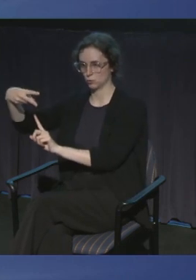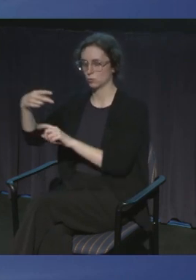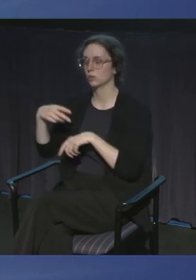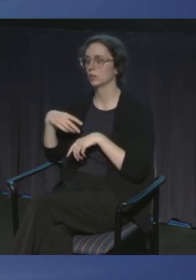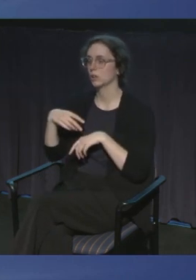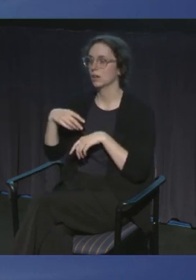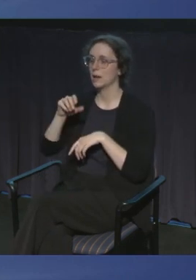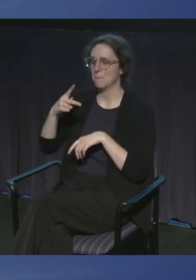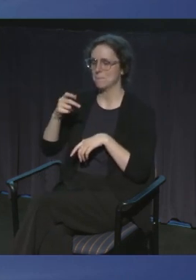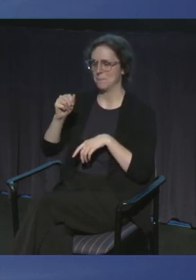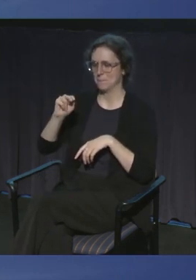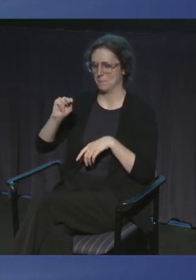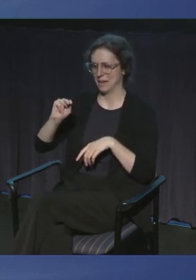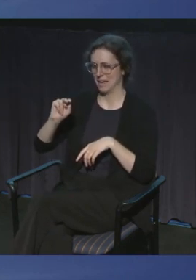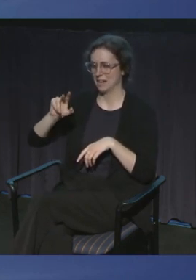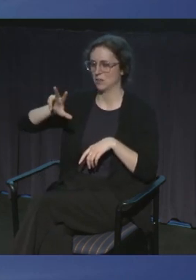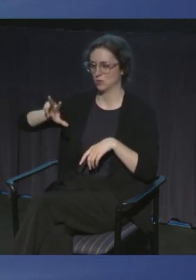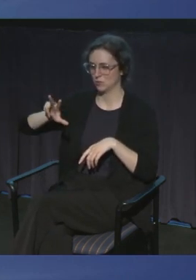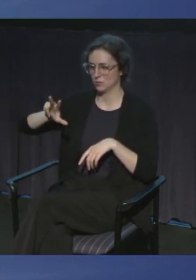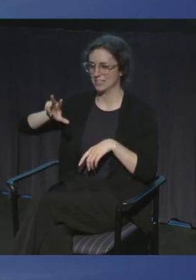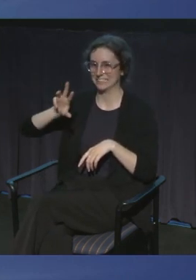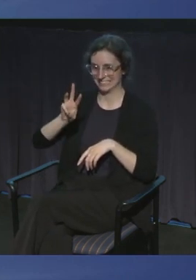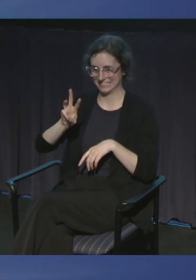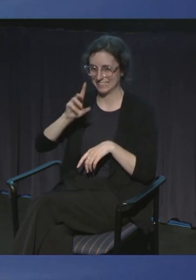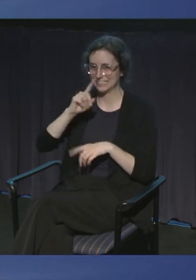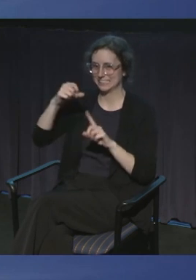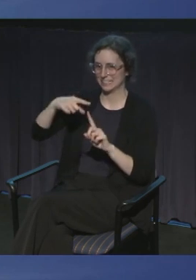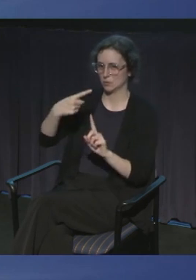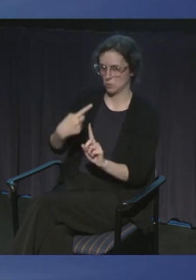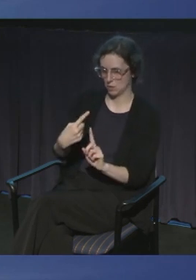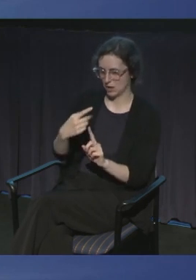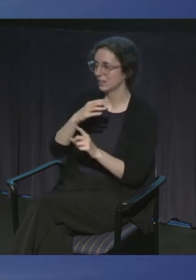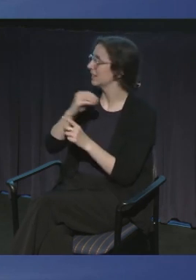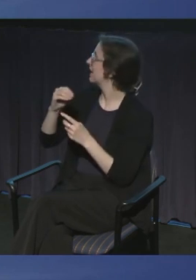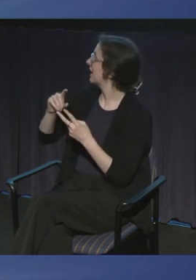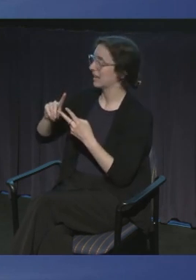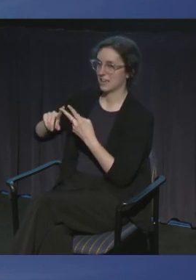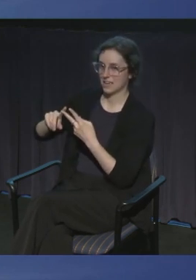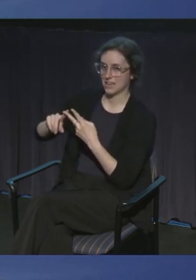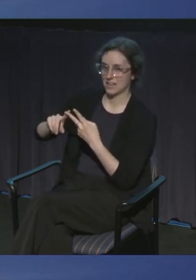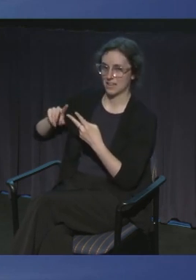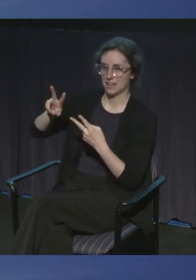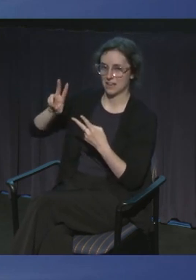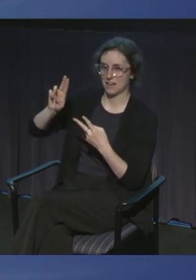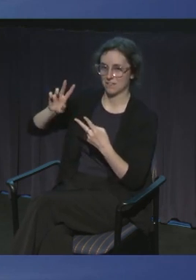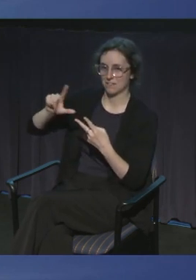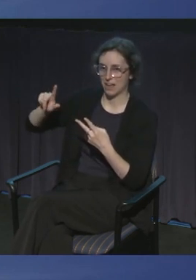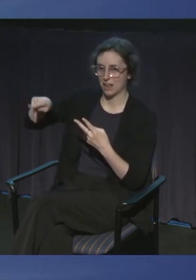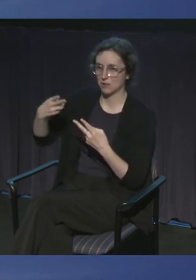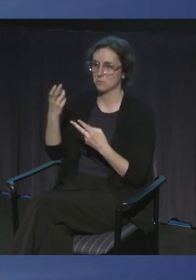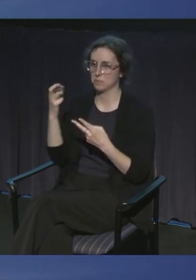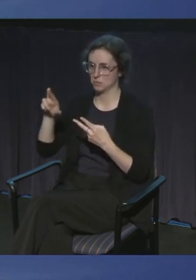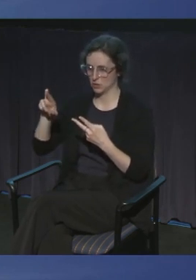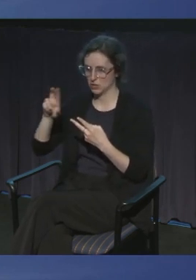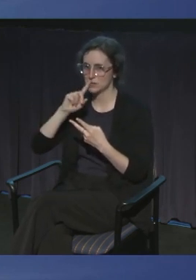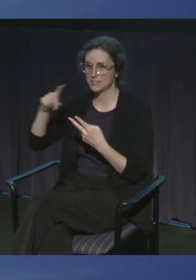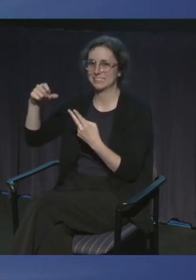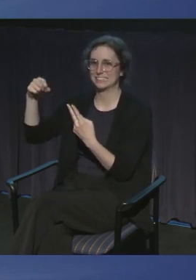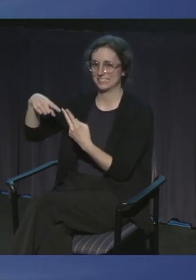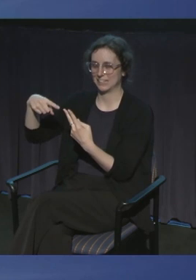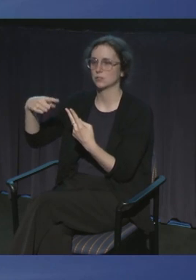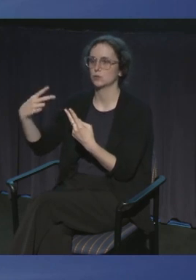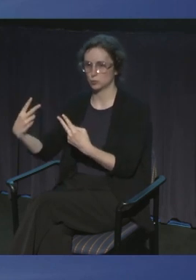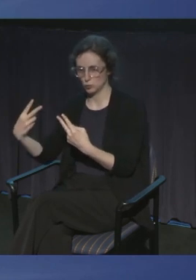IN THIS CASE PAM3 IS SIGNAL 1